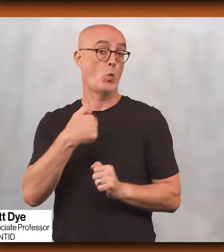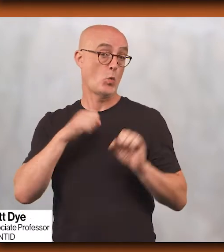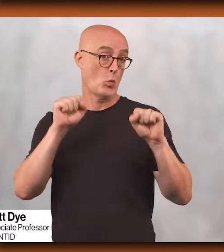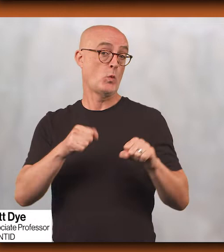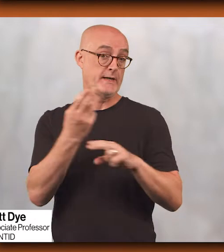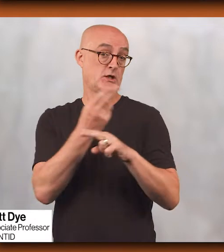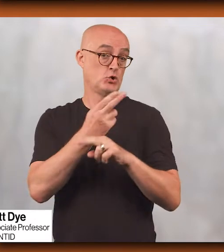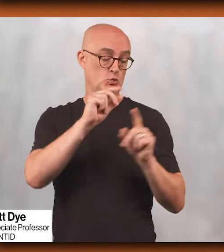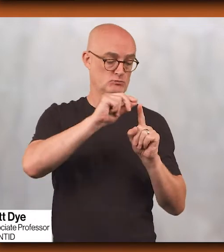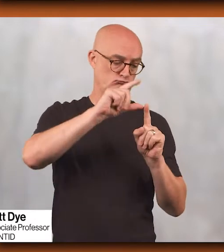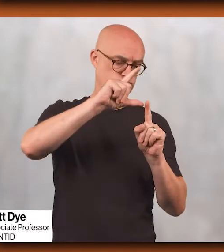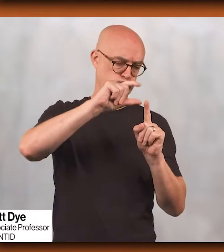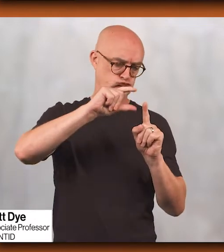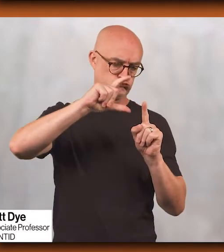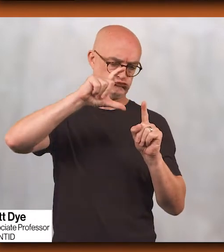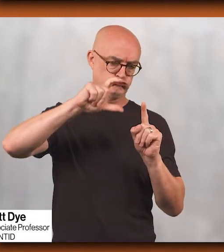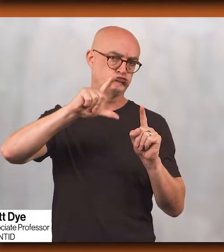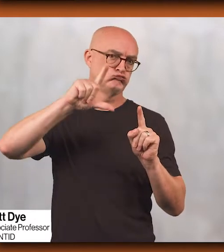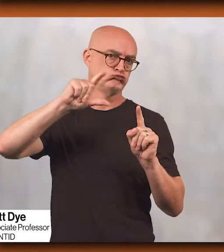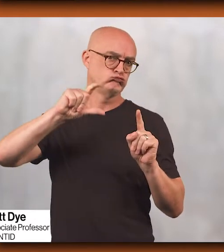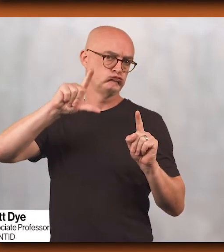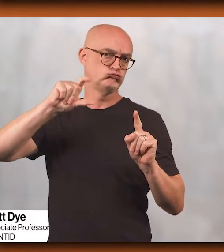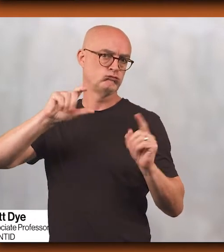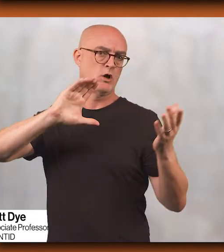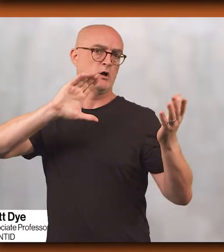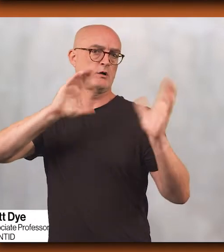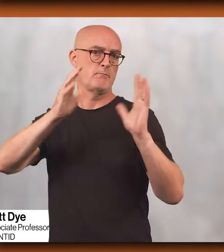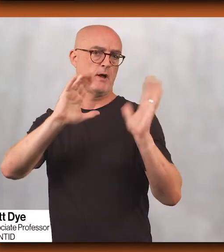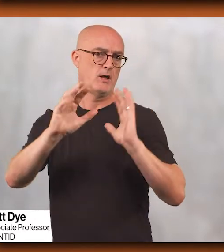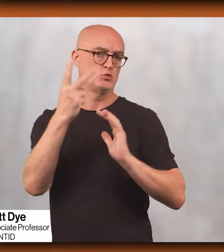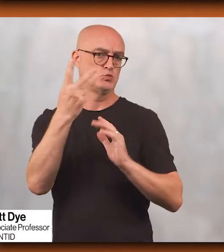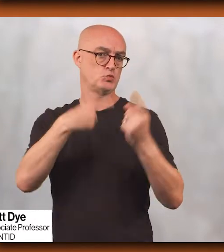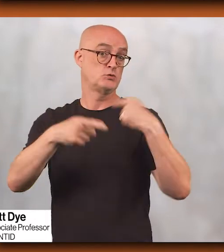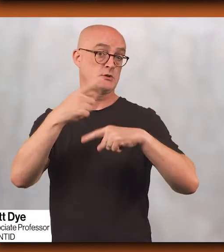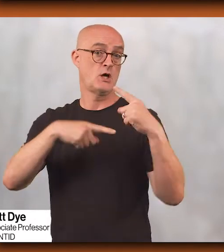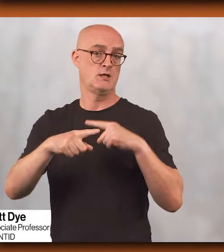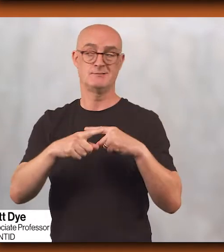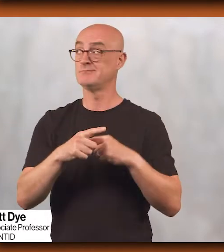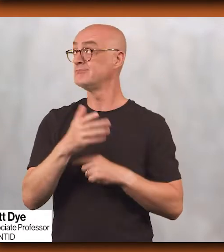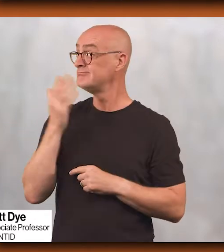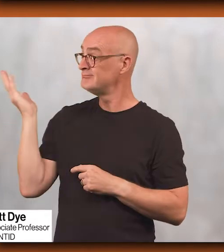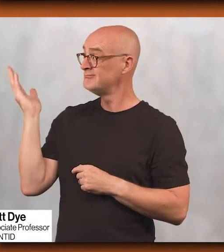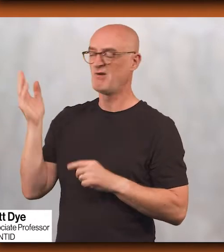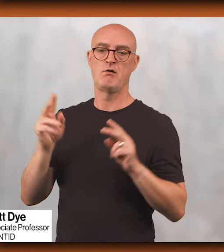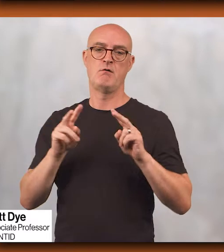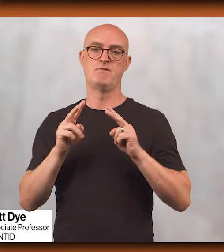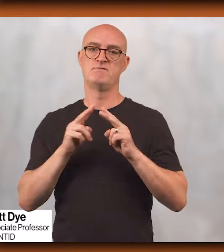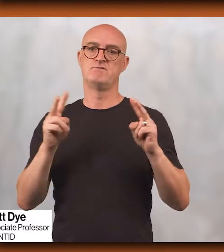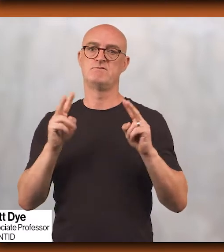We can also use histograms to view the two kinetic energy profiles for each sign, and here, it's very clear.